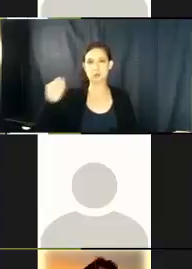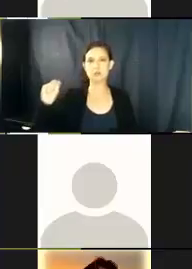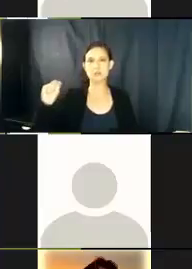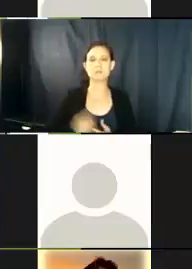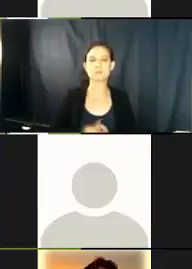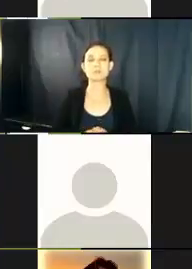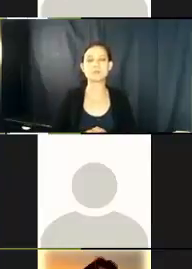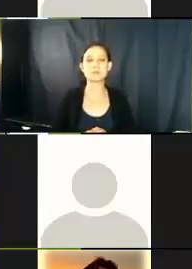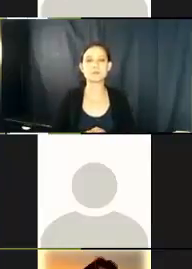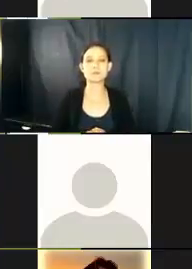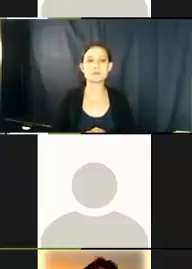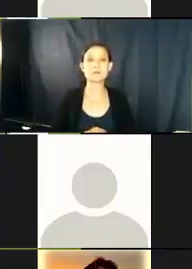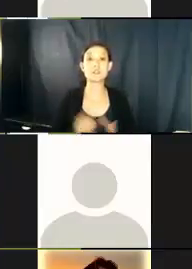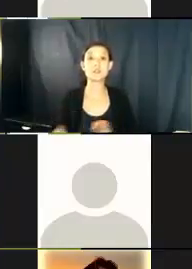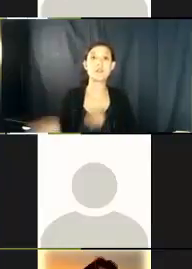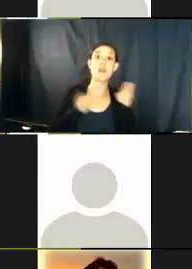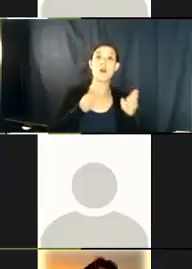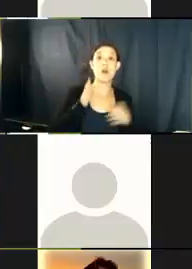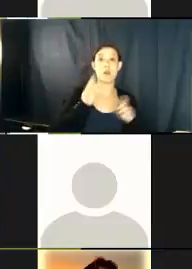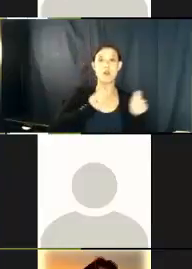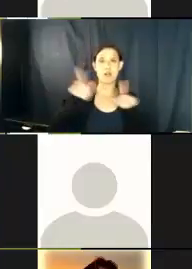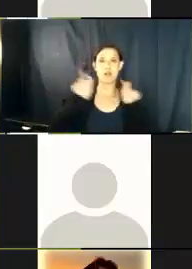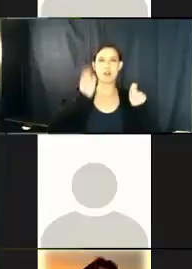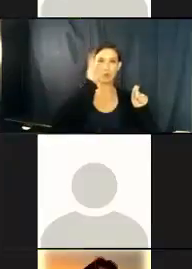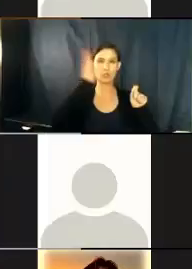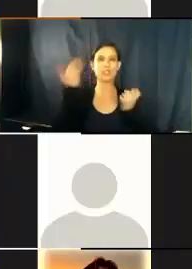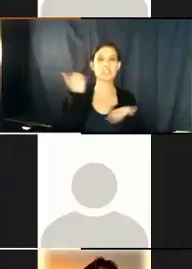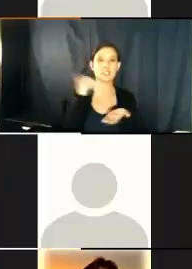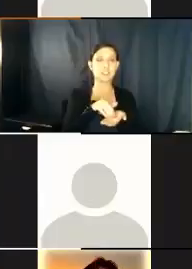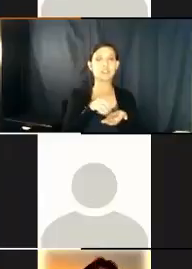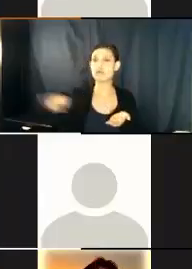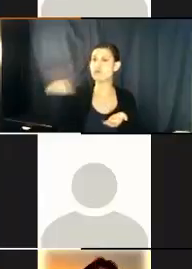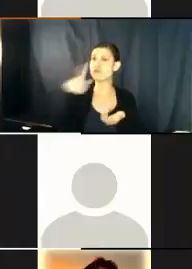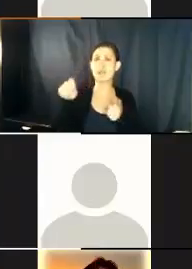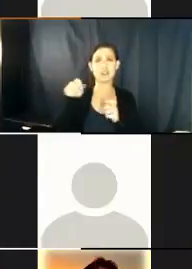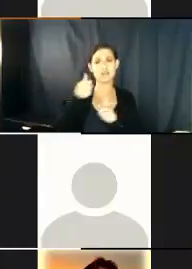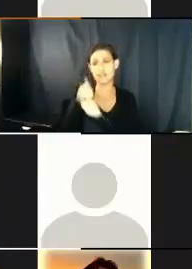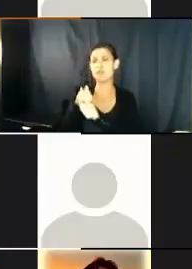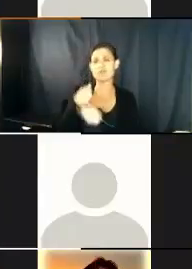I'm going to move back to the presentation but you're again welcome to explore that at